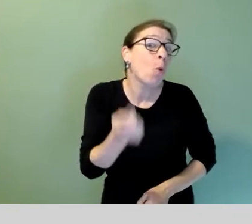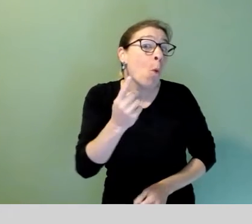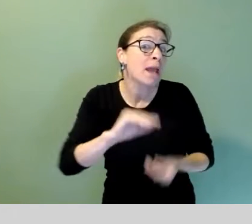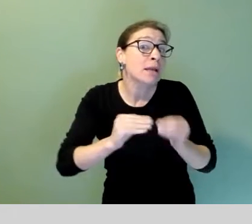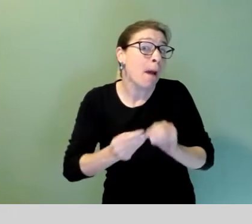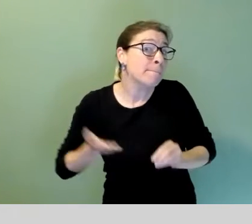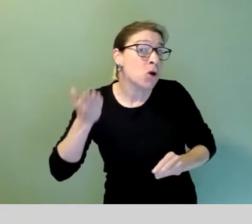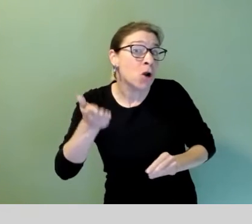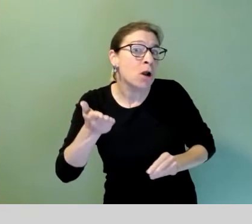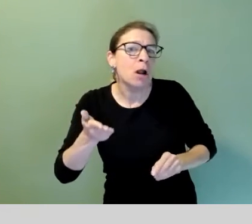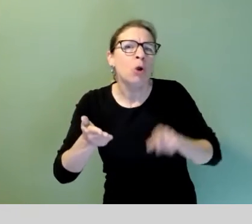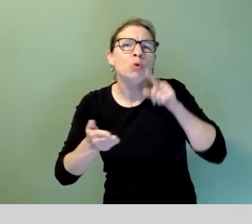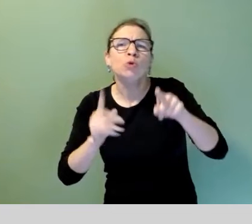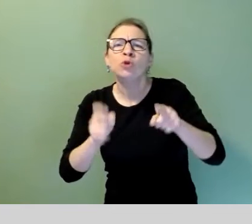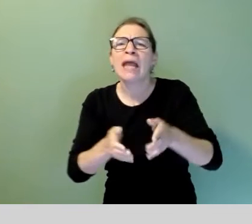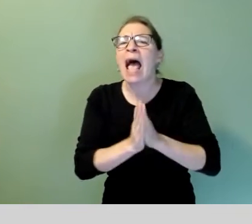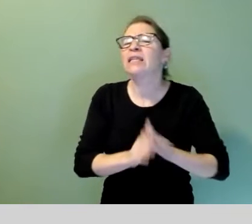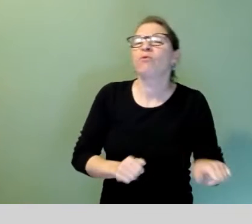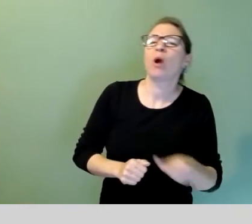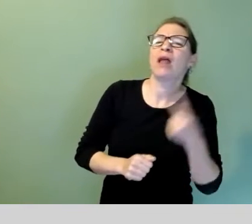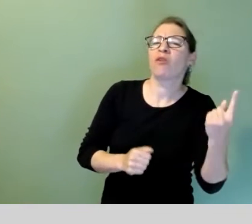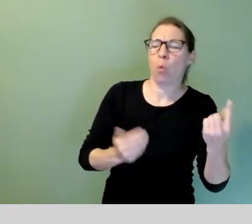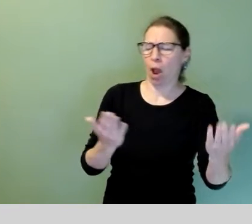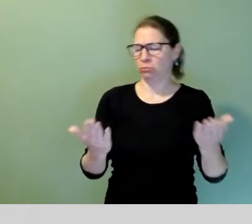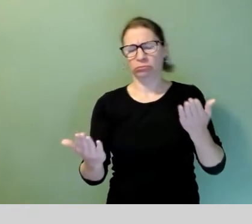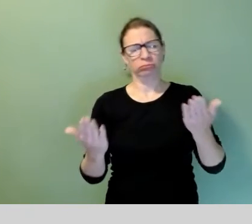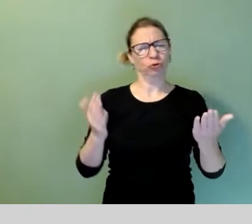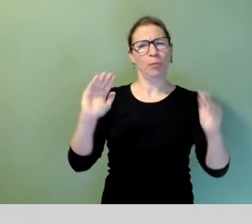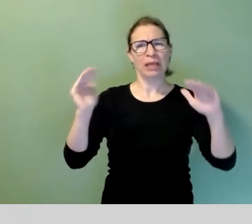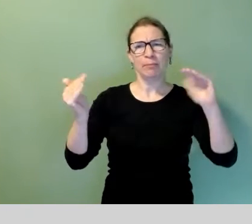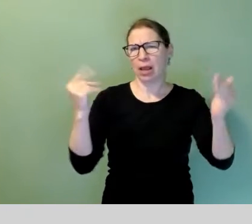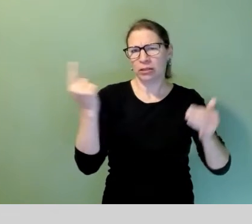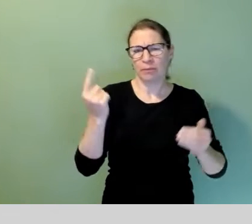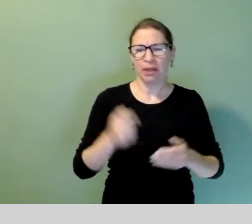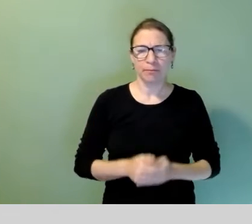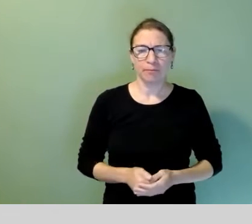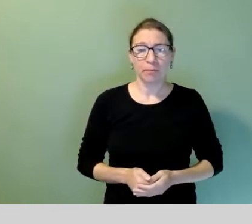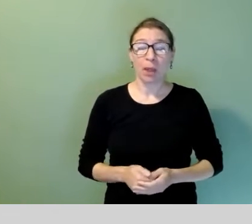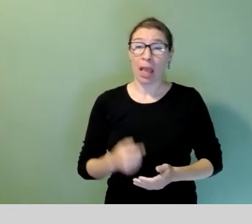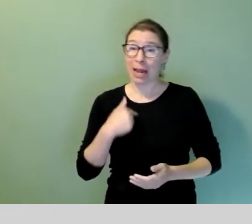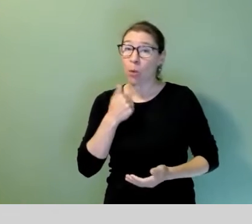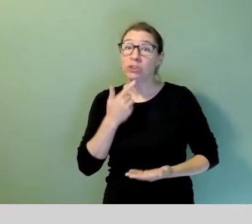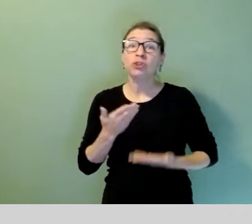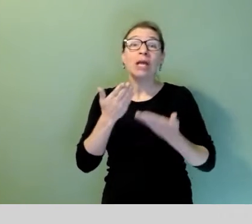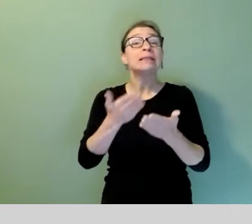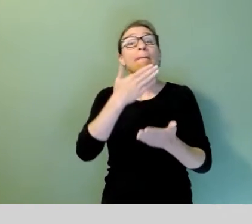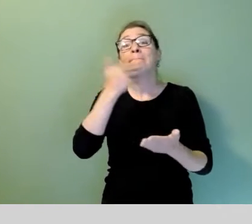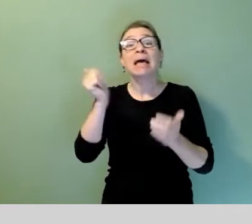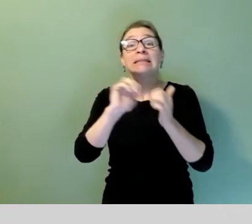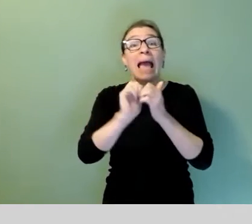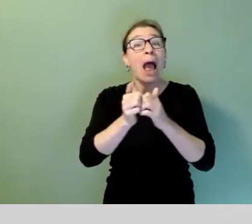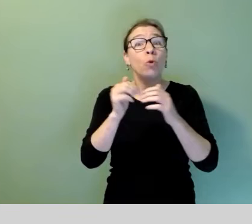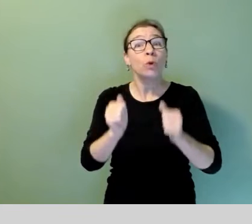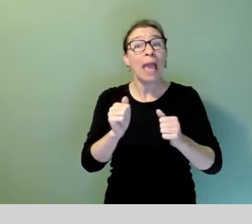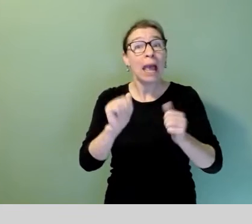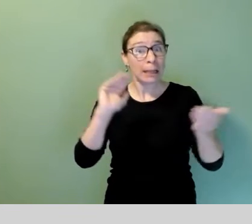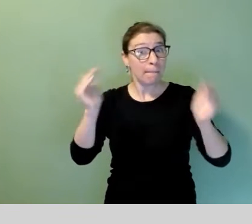Something to compare it with." And here, I would add that the best way to compare numbers is precisely to plot them on a specific scale,